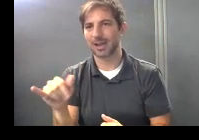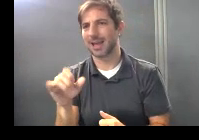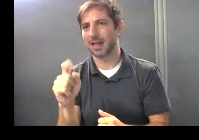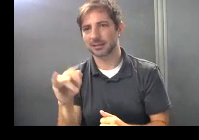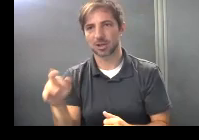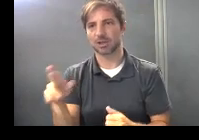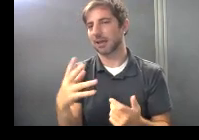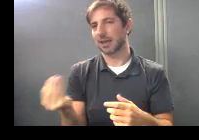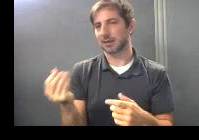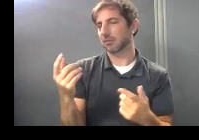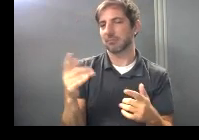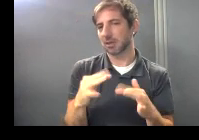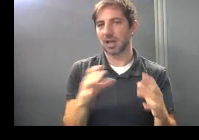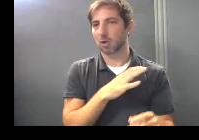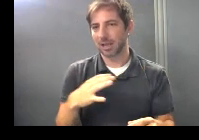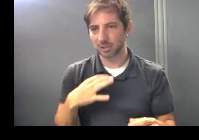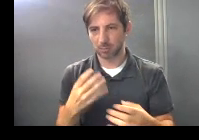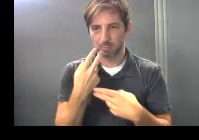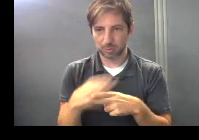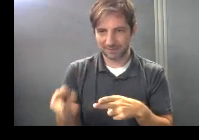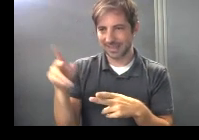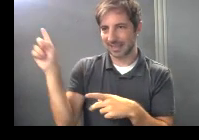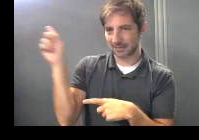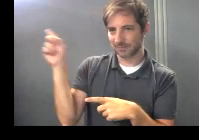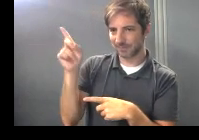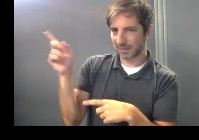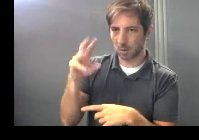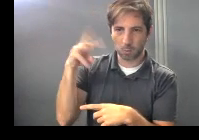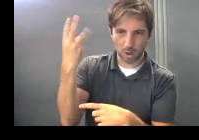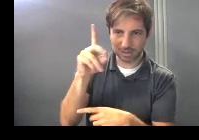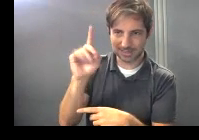AT A CONGRESSIONAL BRIEFING AT WASHINGTON D.C. HOSTED BY SENATOR CLAIRE MCCASKEL.